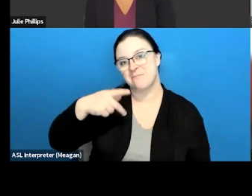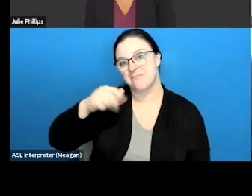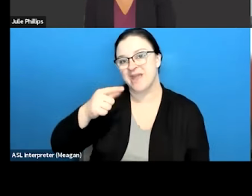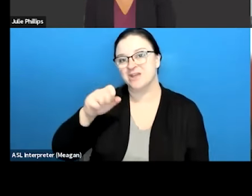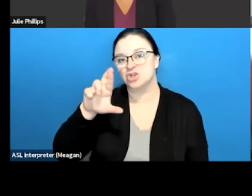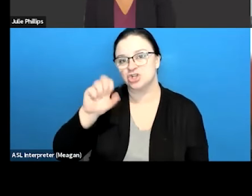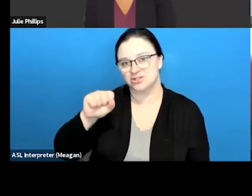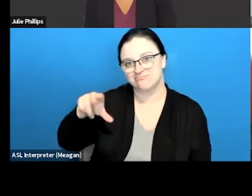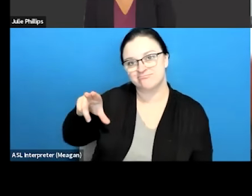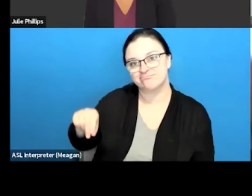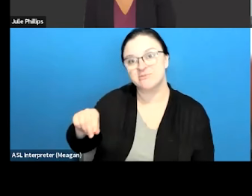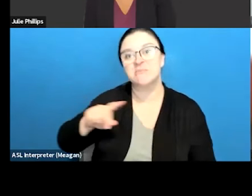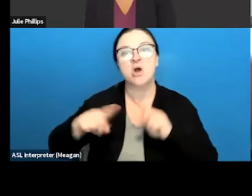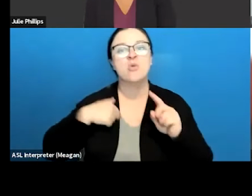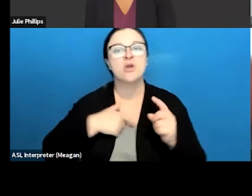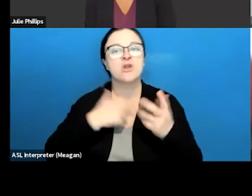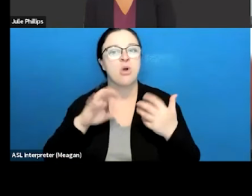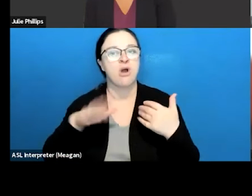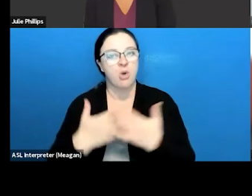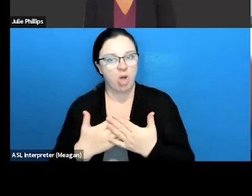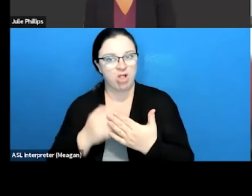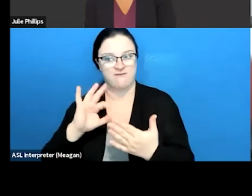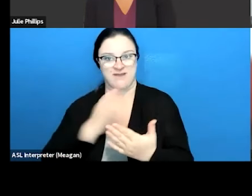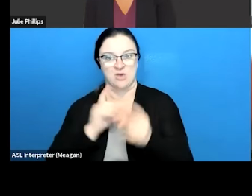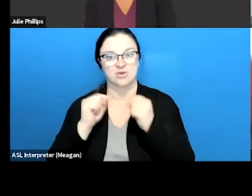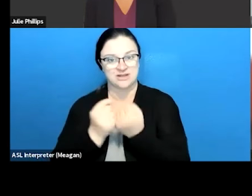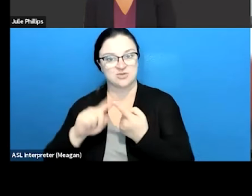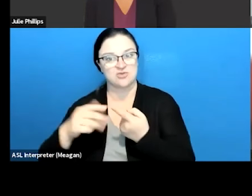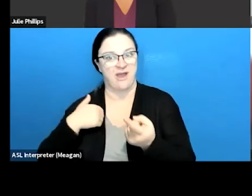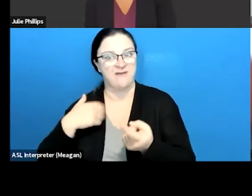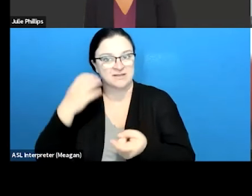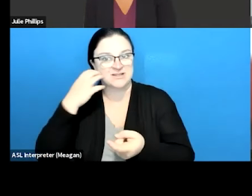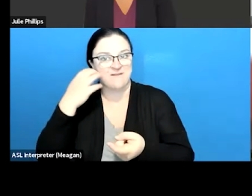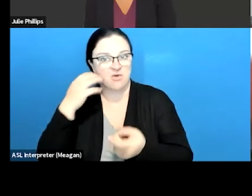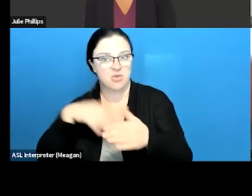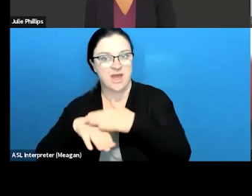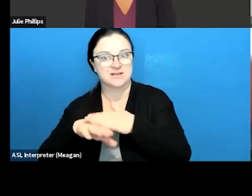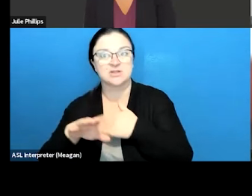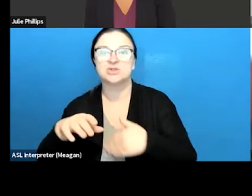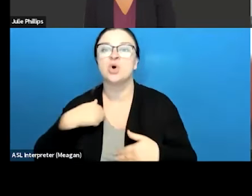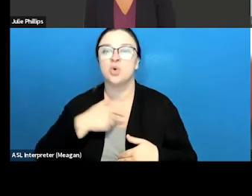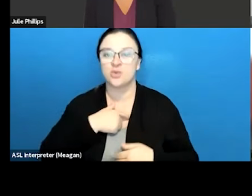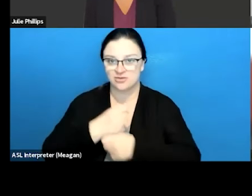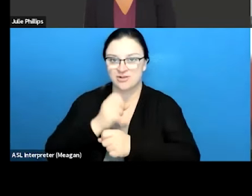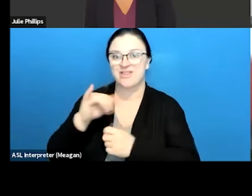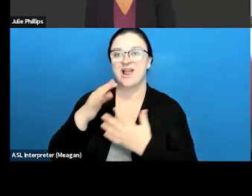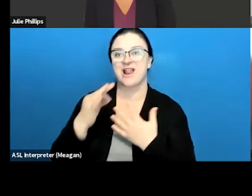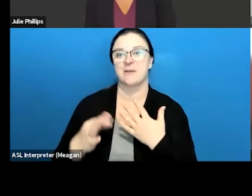to have cell phone access. So we created that option through Swope,